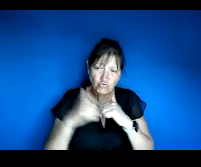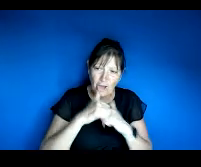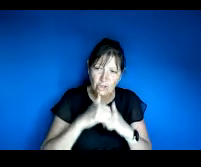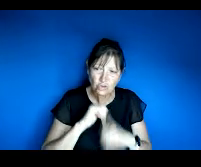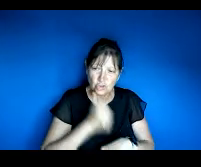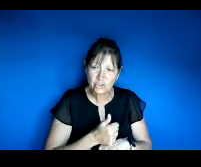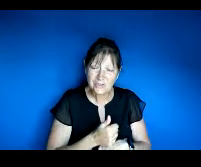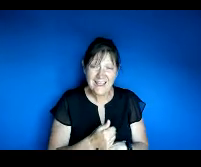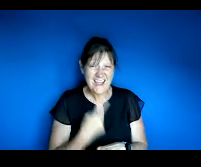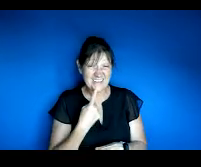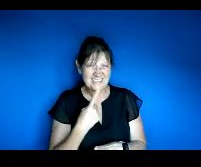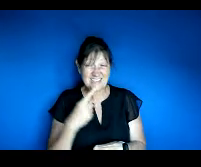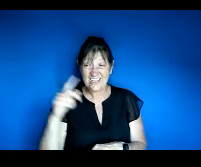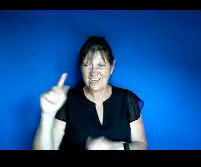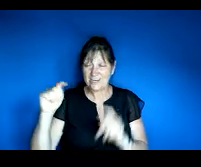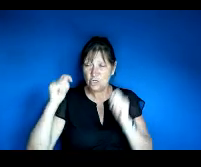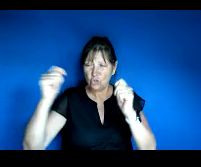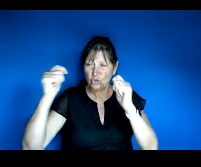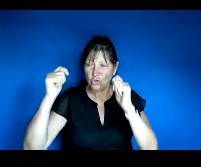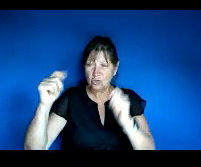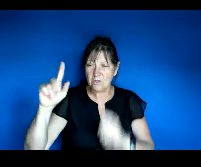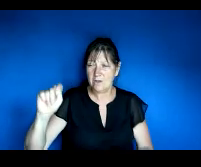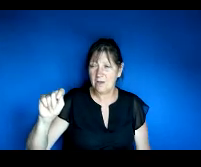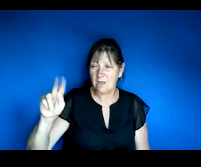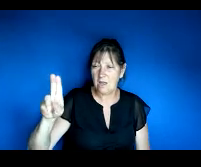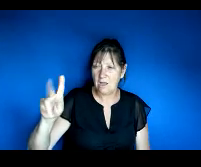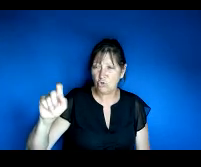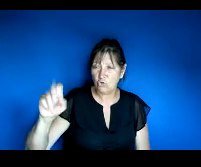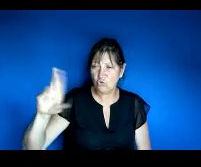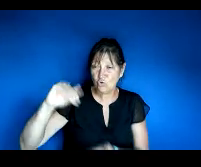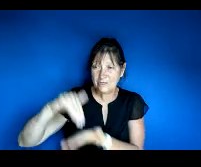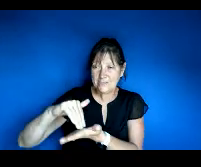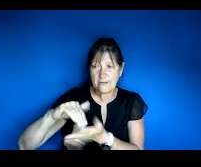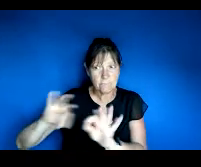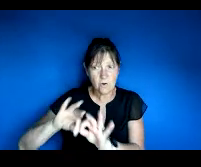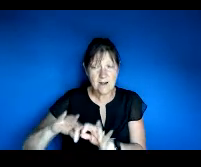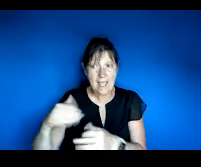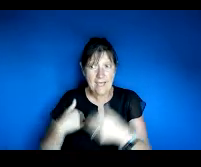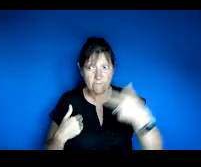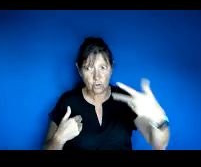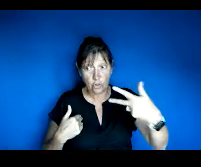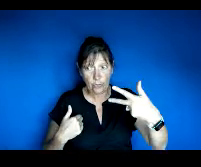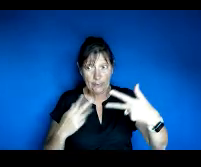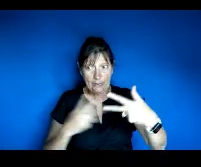the Tutoring Center is one of those key supports. There's three distinct programs at the Tutoring Center, Subject Area Tutor.